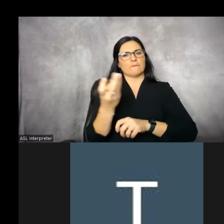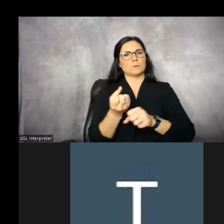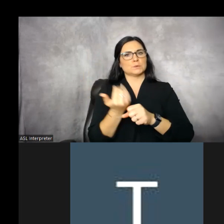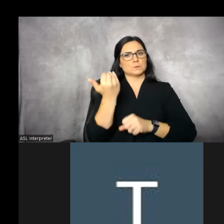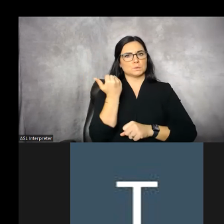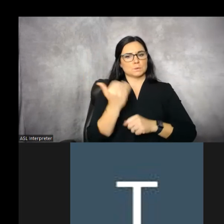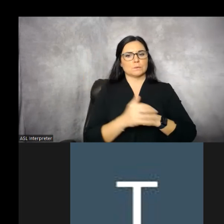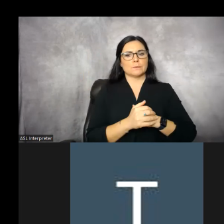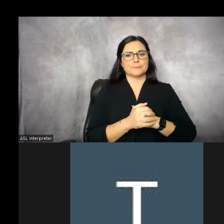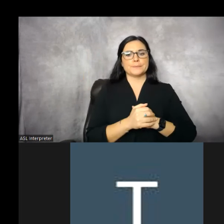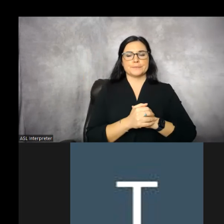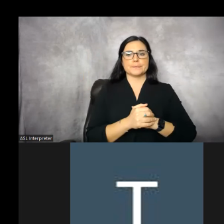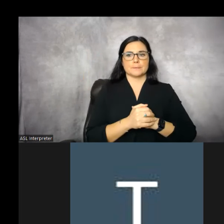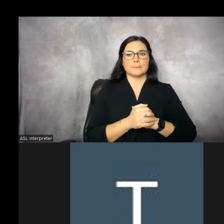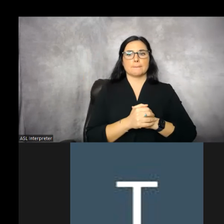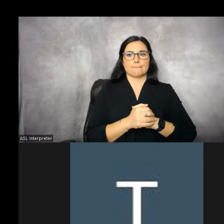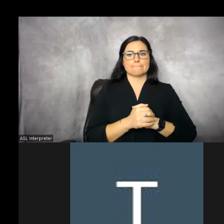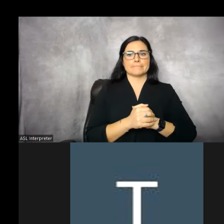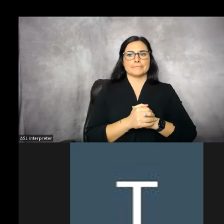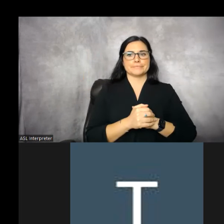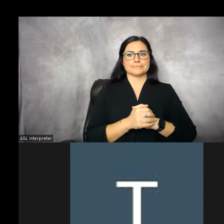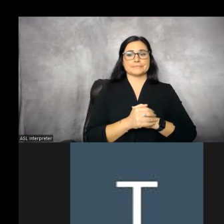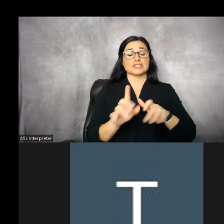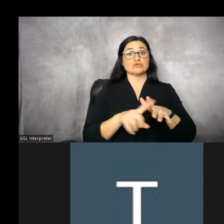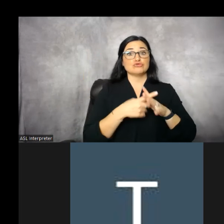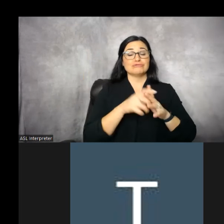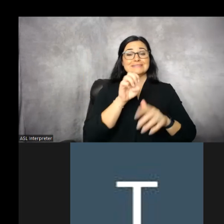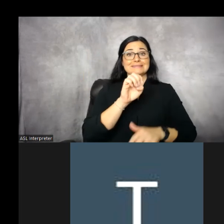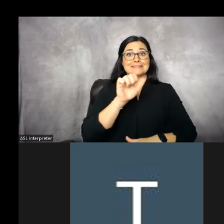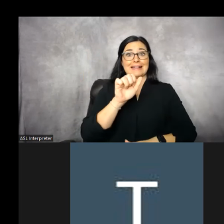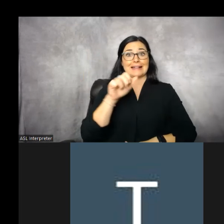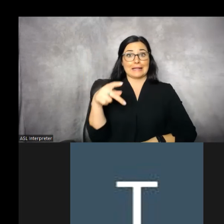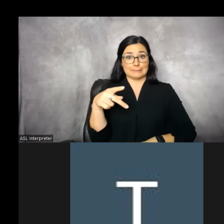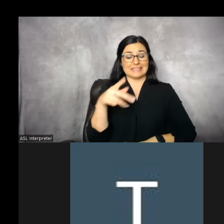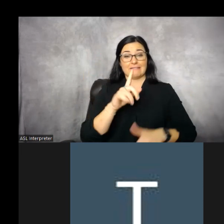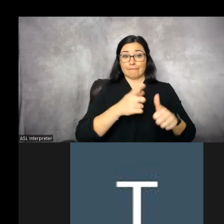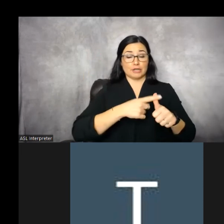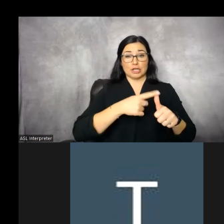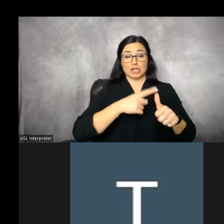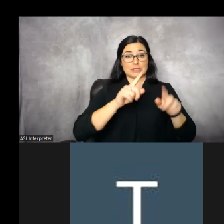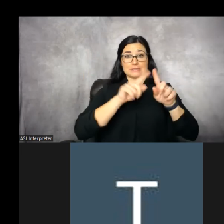And the original EEAAP -- and you didn't ask this -- but the original EEAAP that we came up with kind